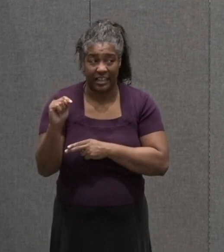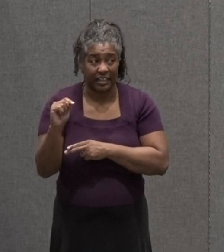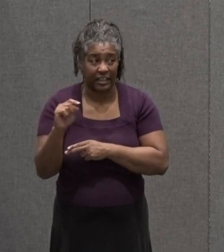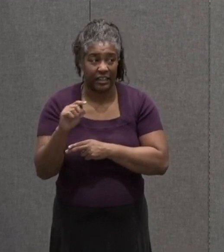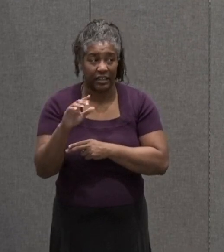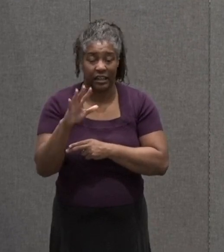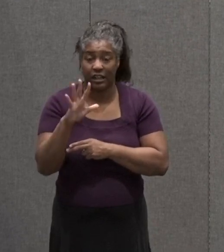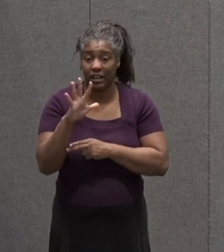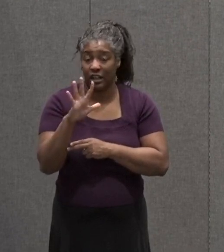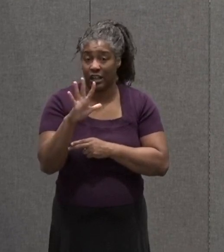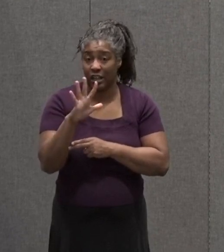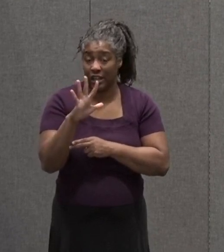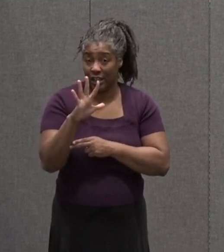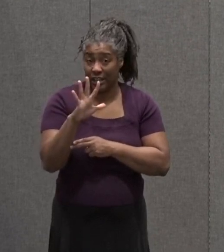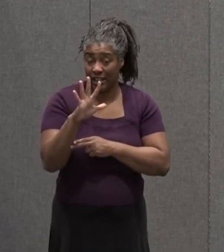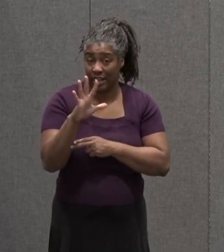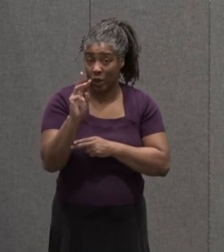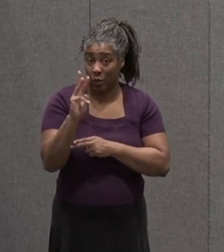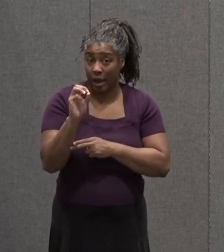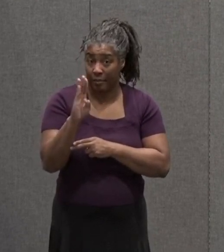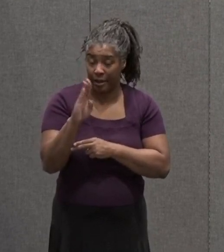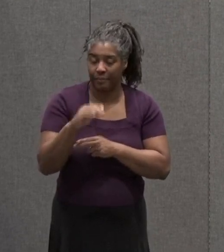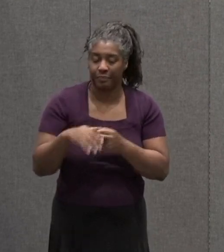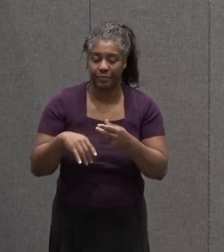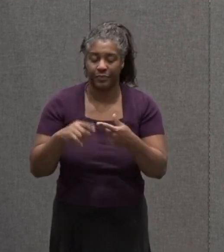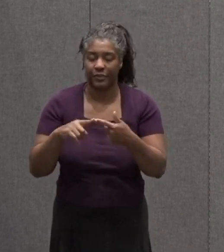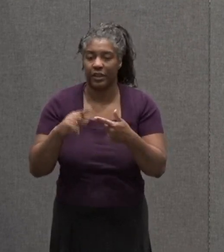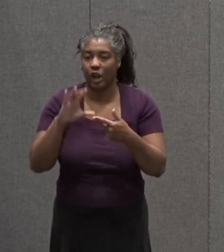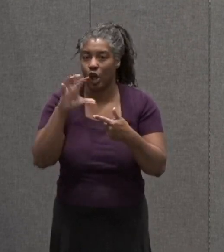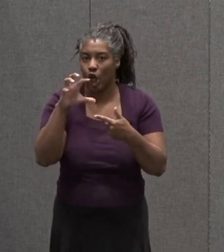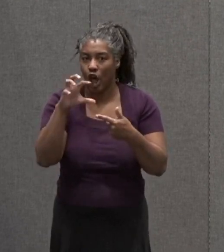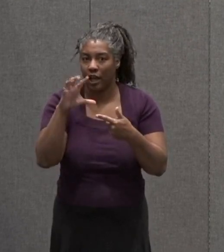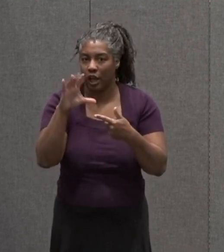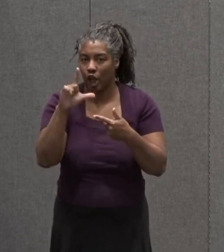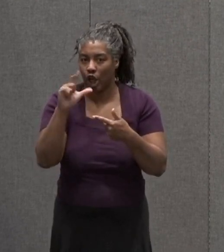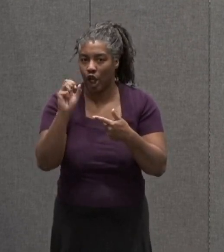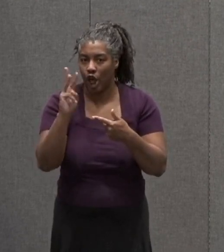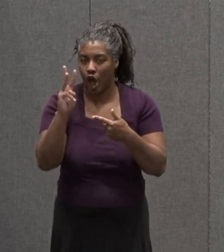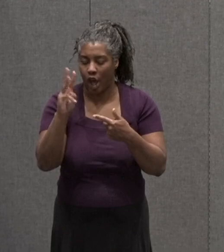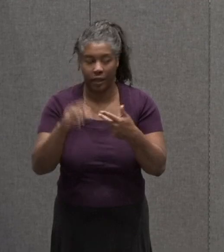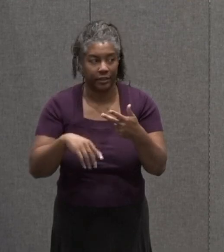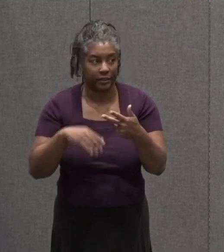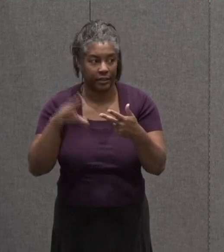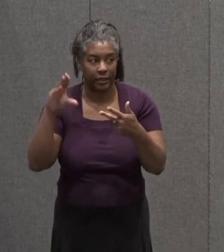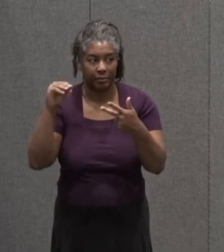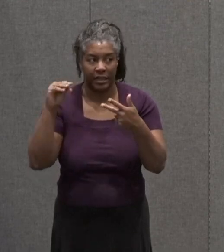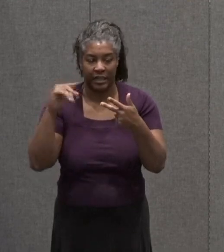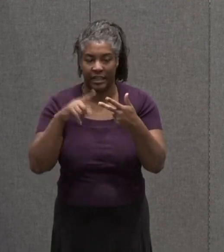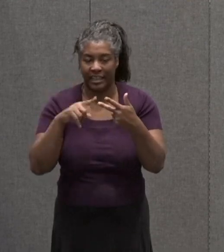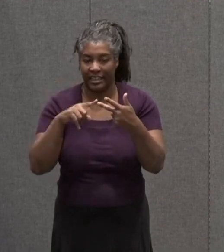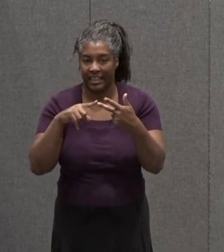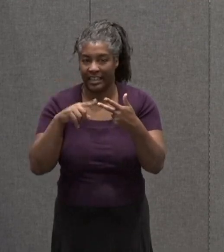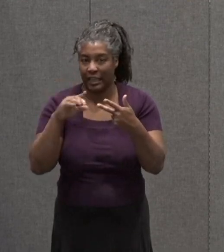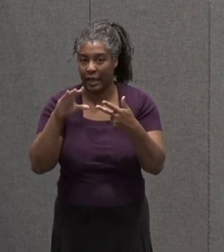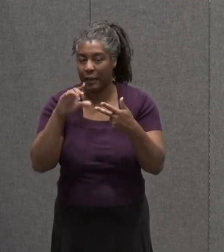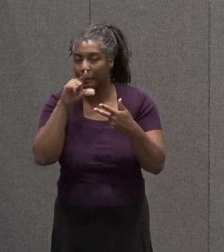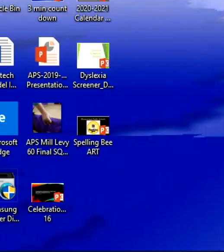We're gonna claws then make a beak shape for beak. And then we're gonna shake our hands wide.